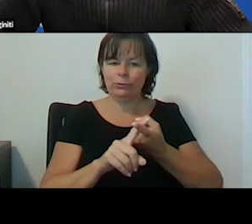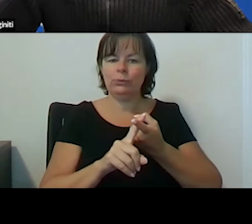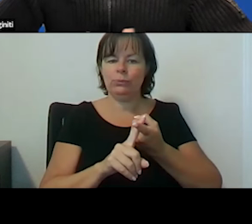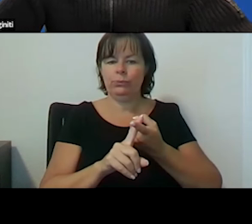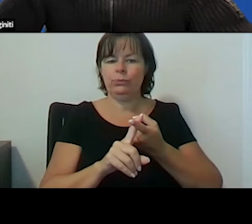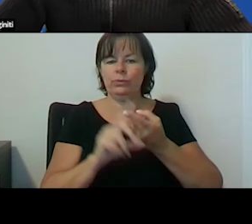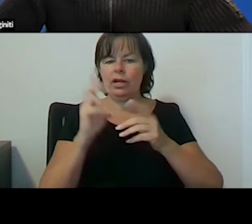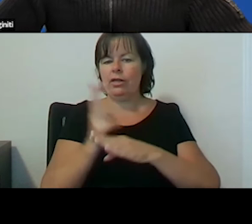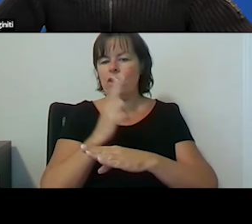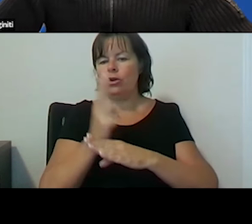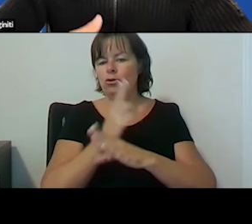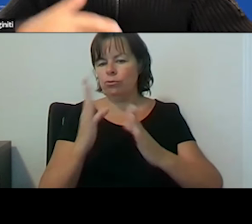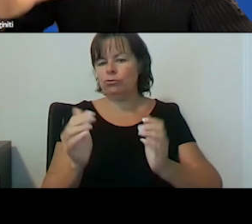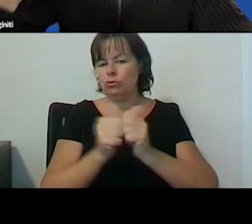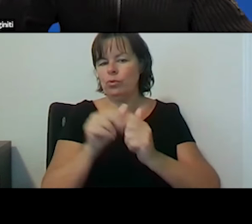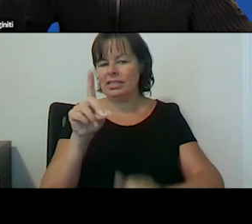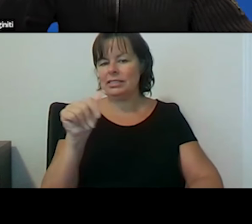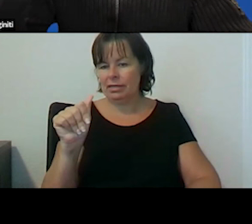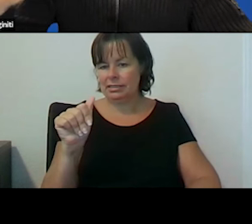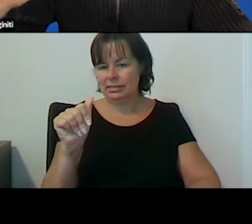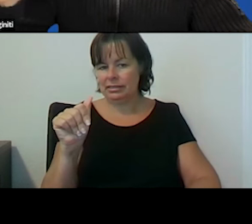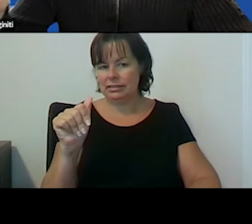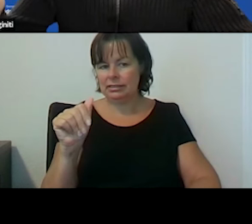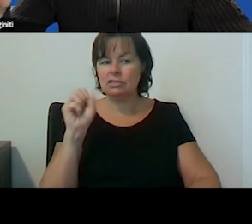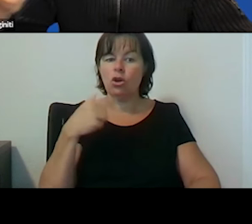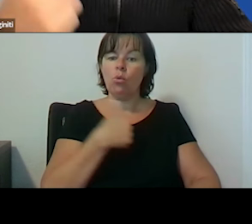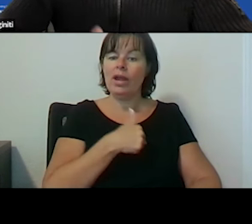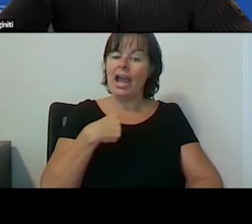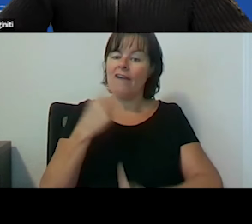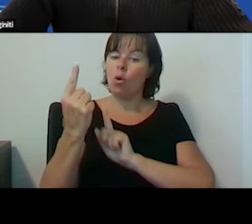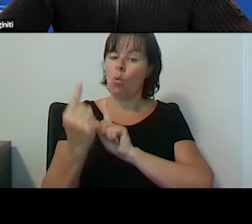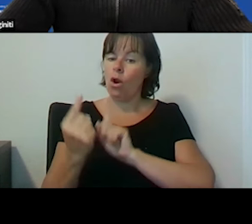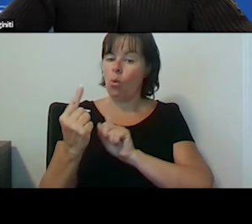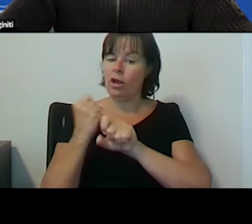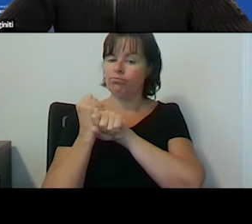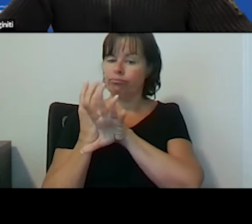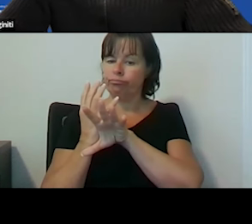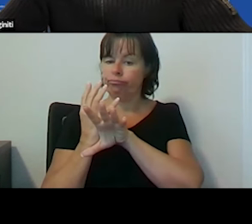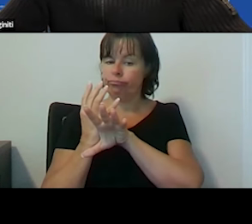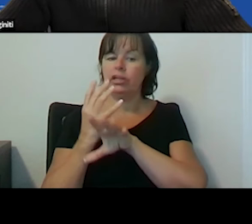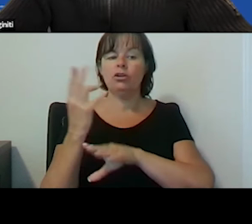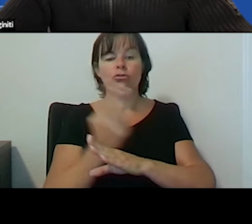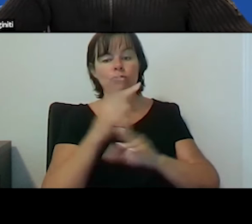users with disability so we have one-on-one zoom calls we do user testing we do user interviews